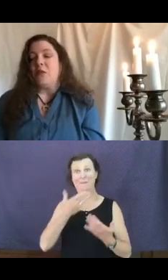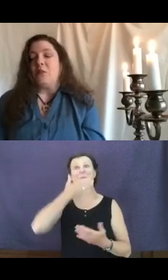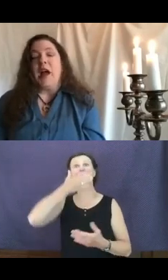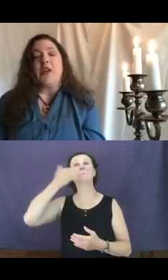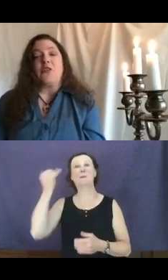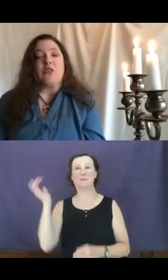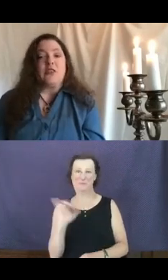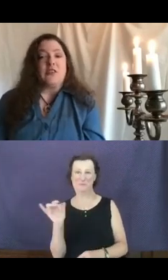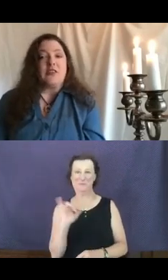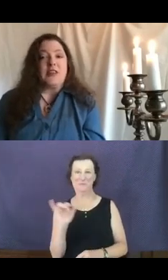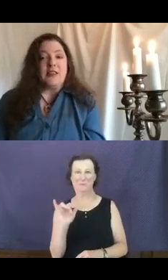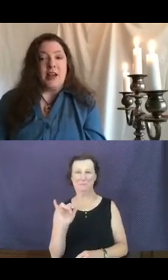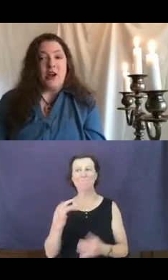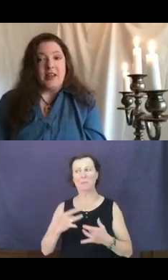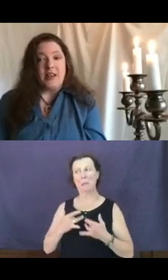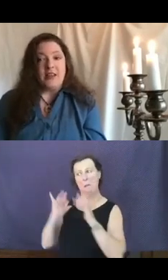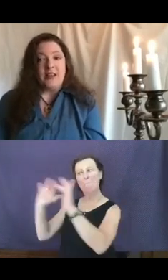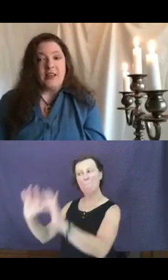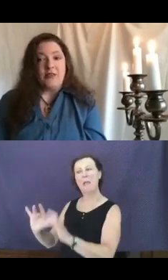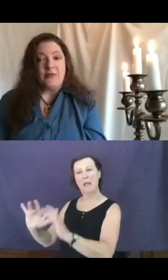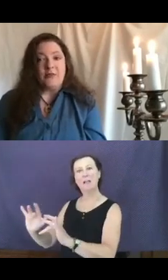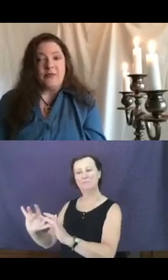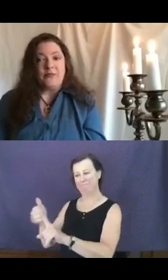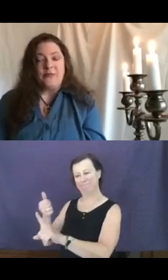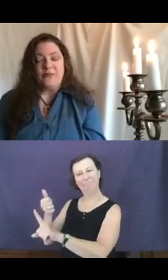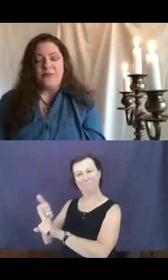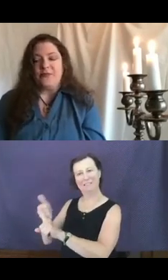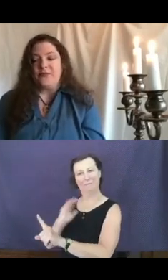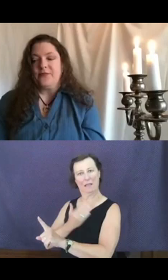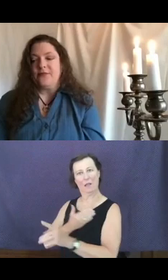Compassion is our way.